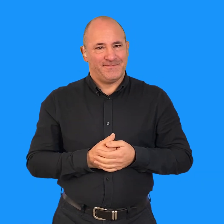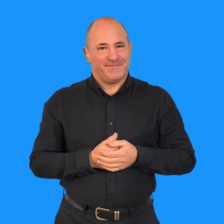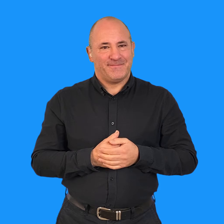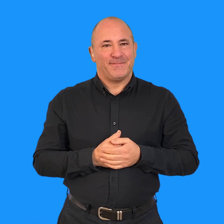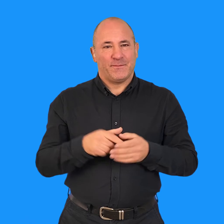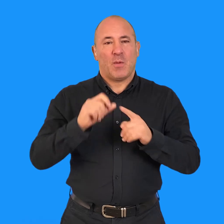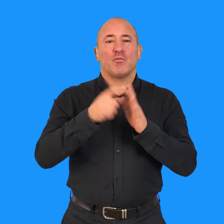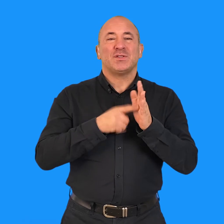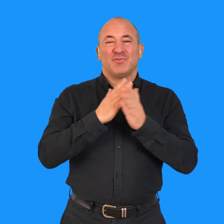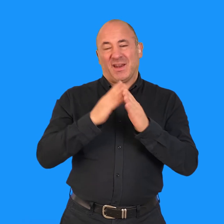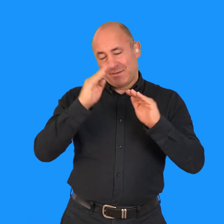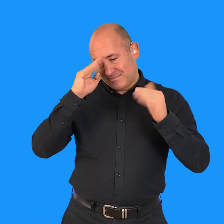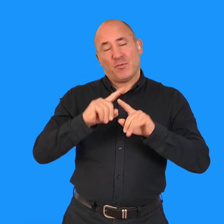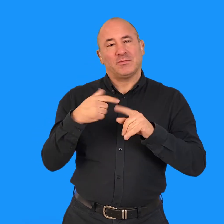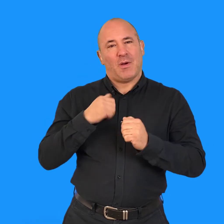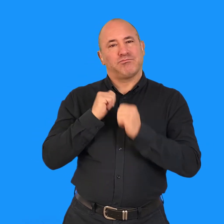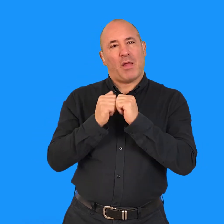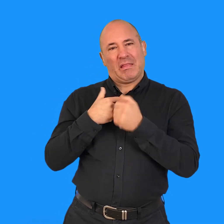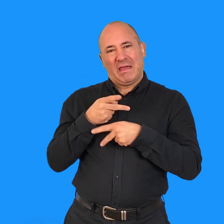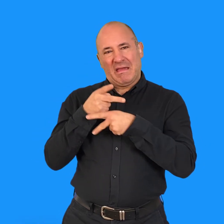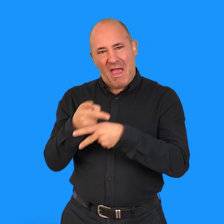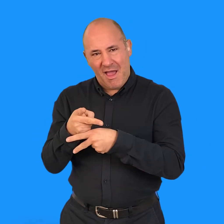The project is about brotherly care,